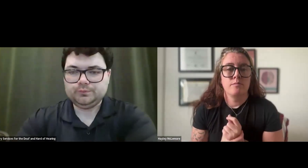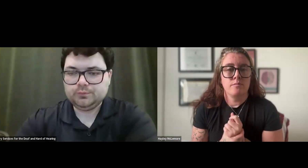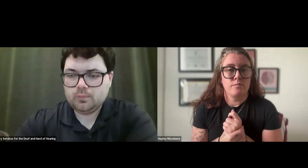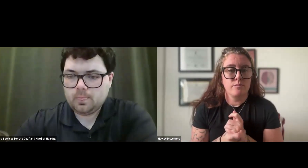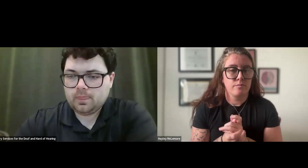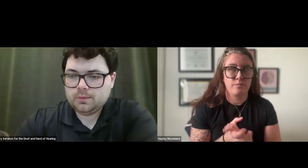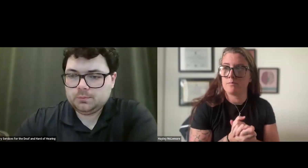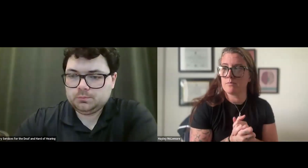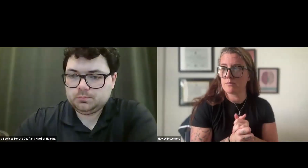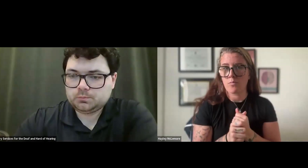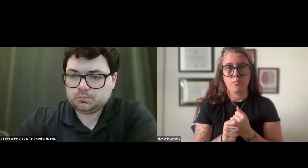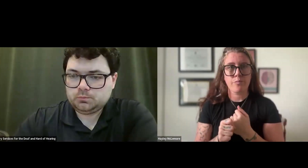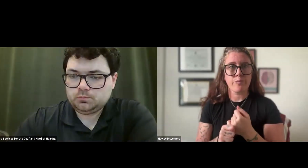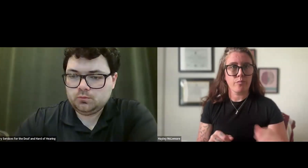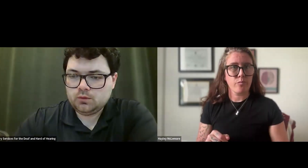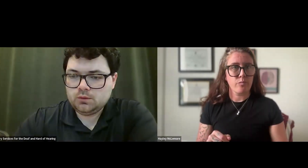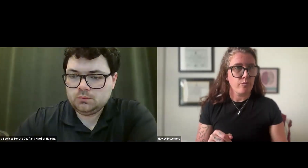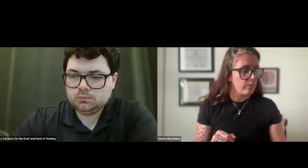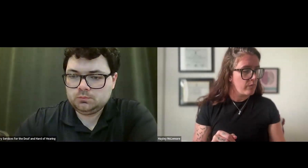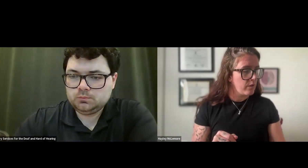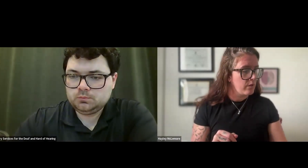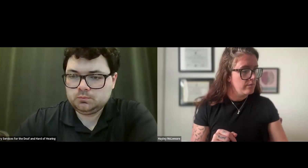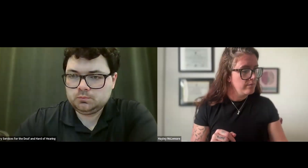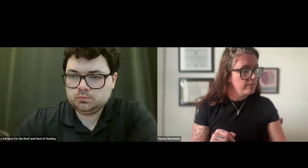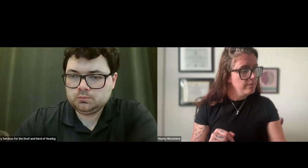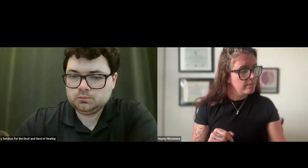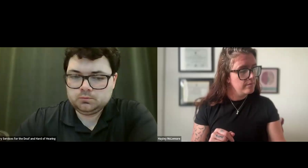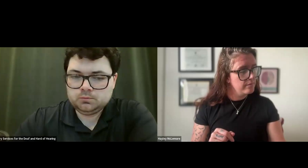or come off mute and voice, and the interpreter can-- and the interpreter can sign for you.